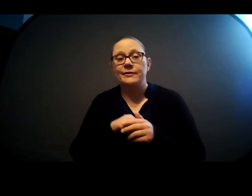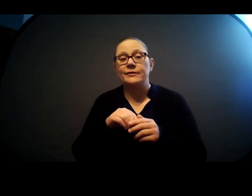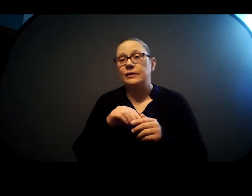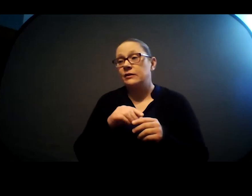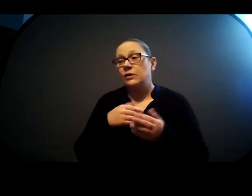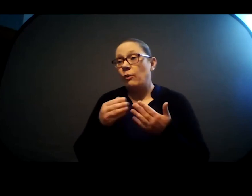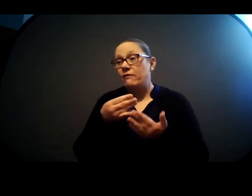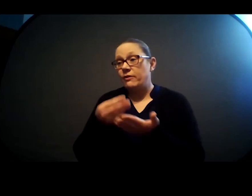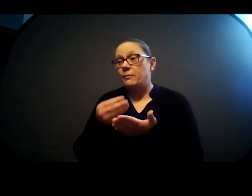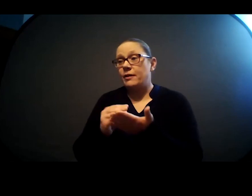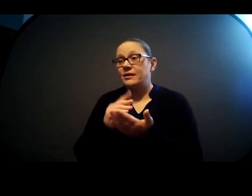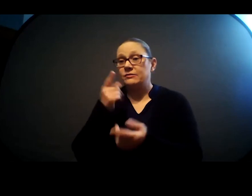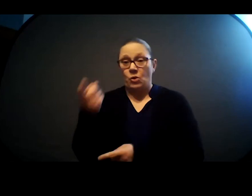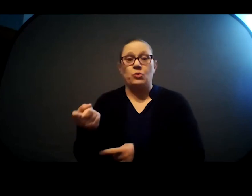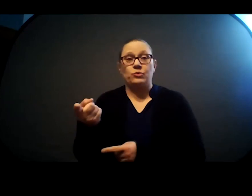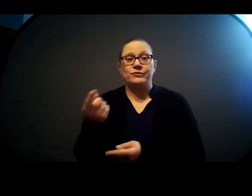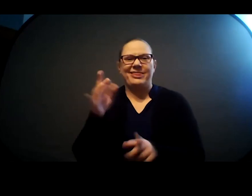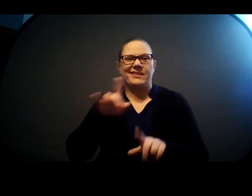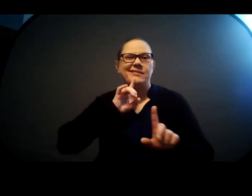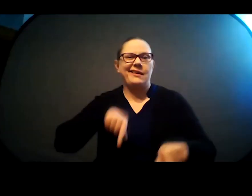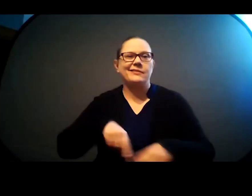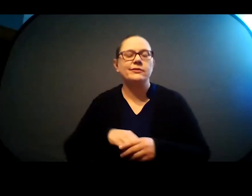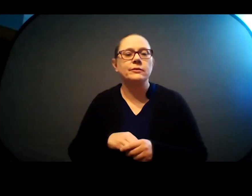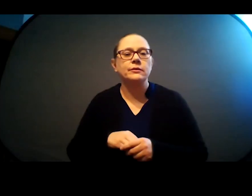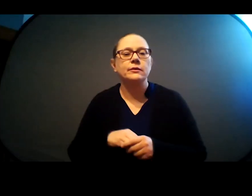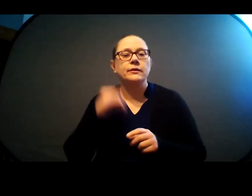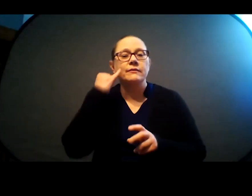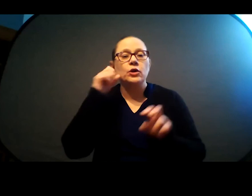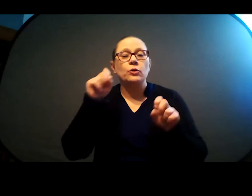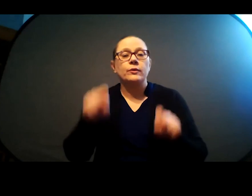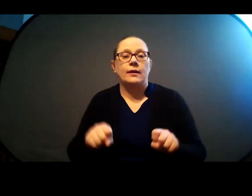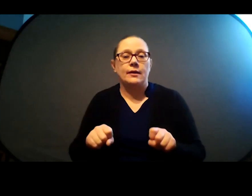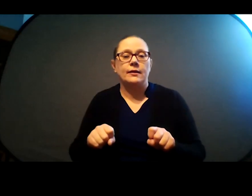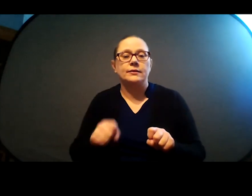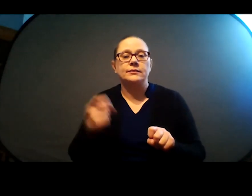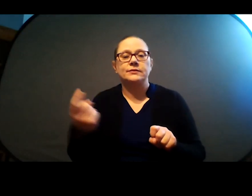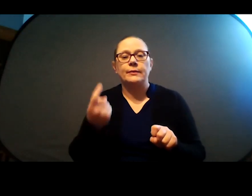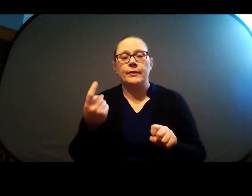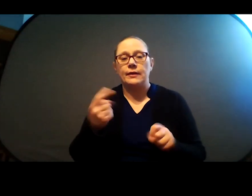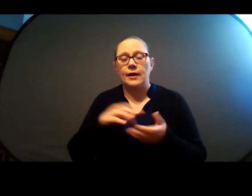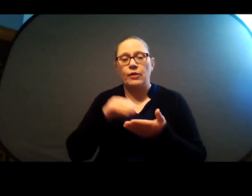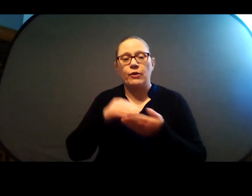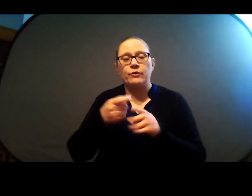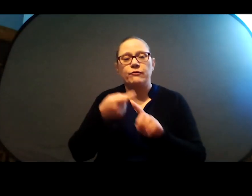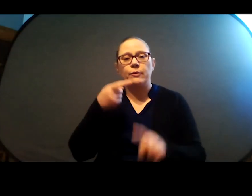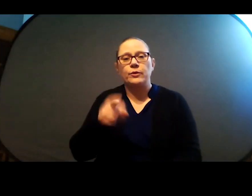up is where the answer is and if you could kind of something that I learned from you Don is in my